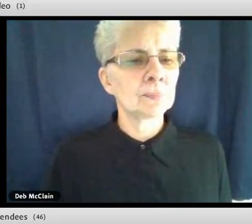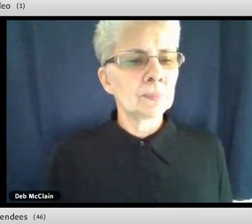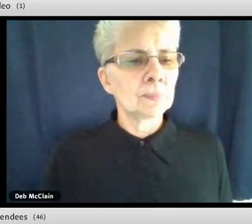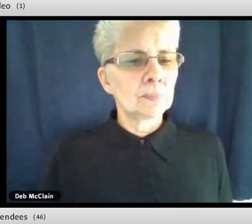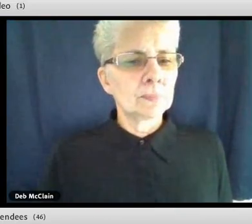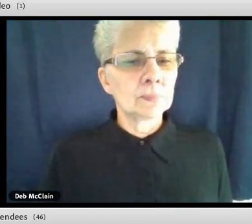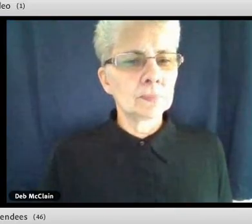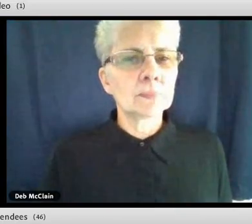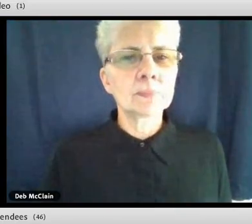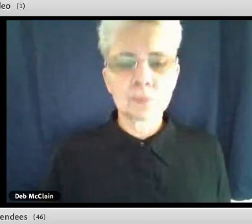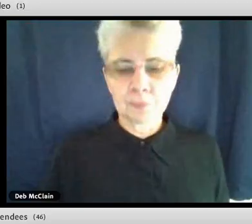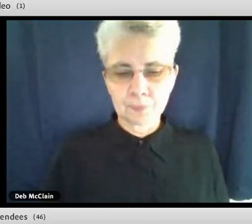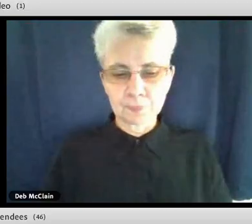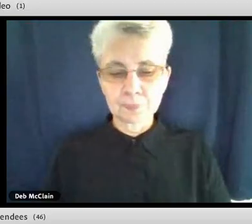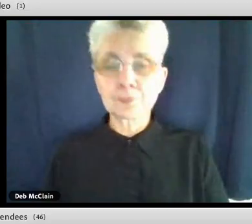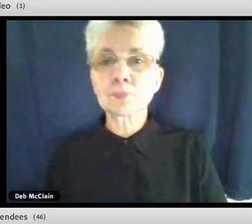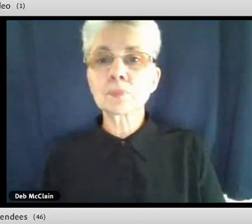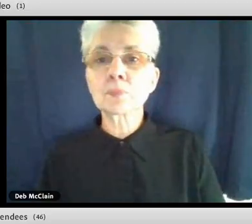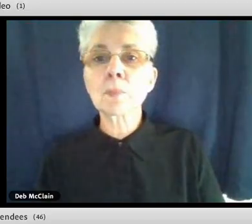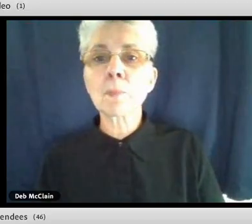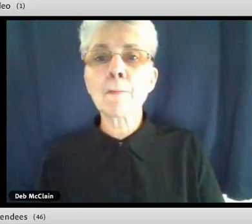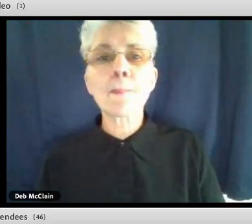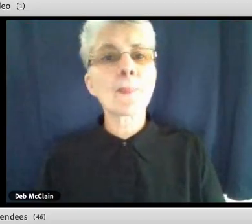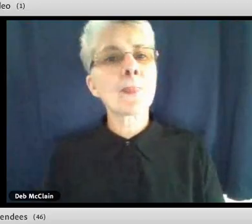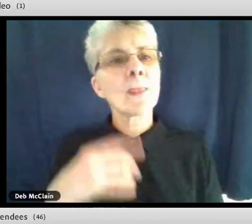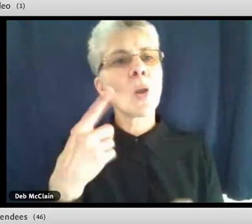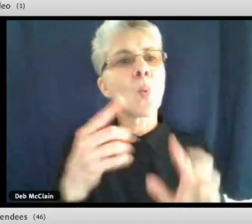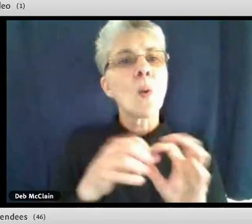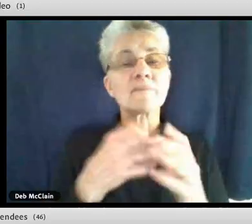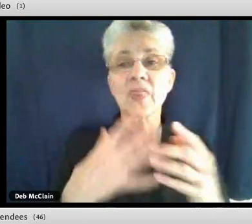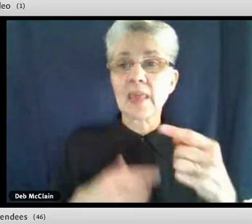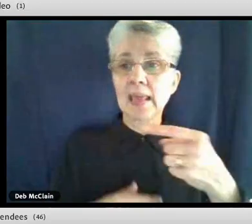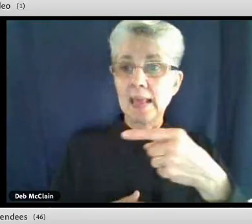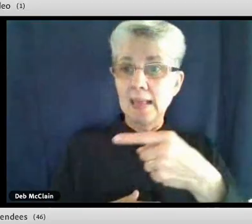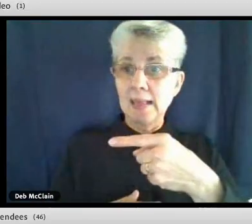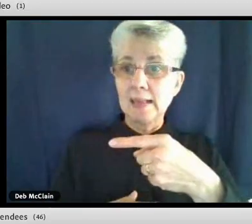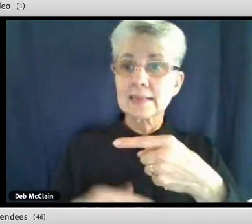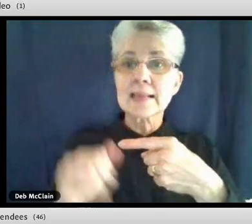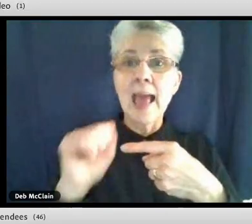Okay, here we go. So one of the things that Alabama and Florida